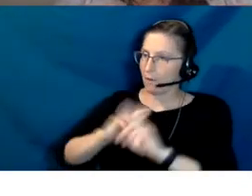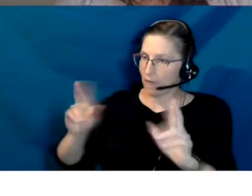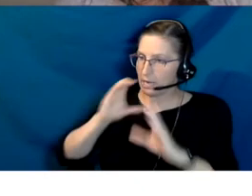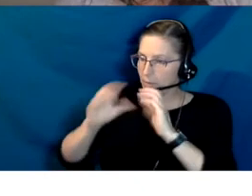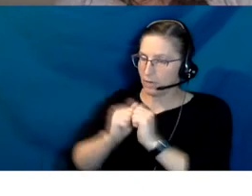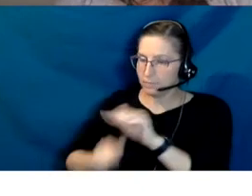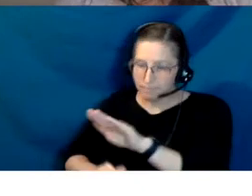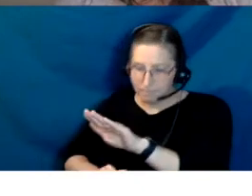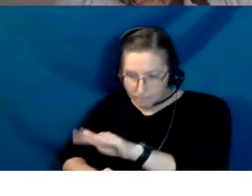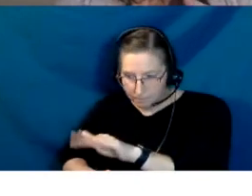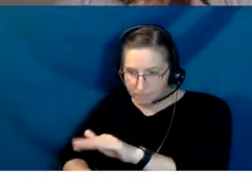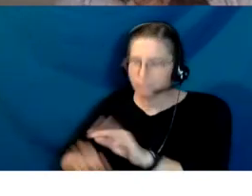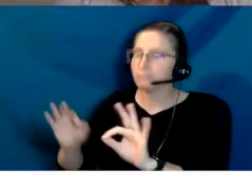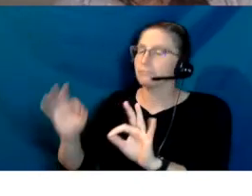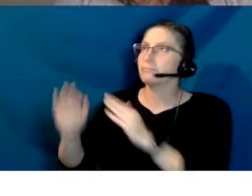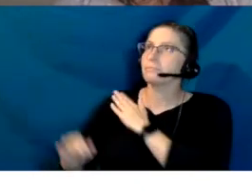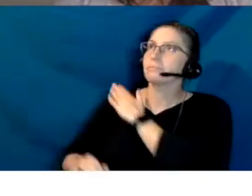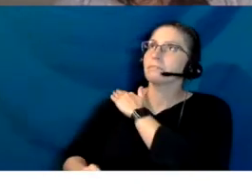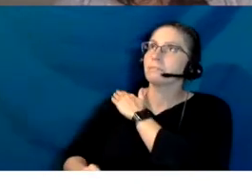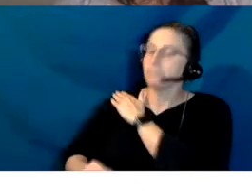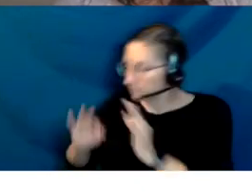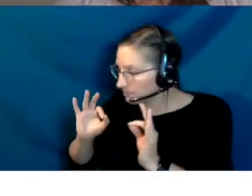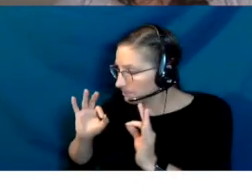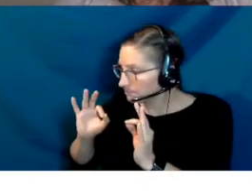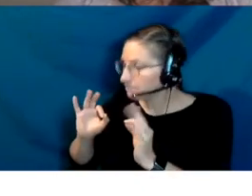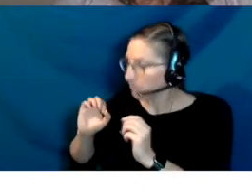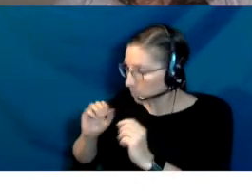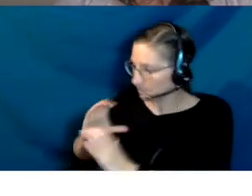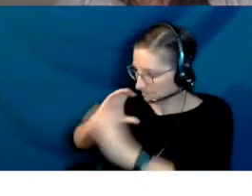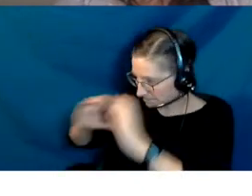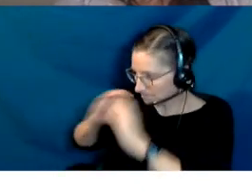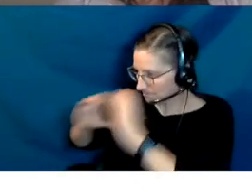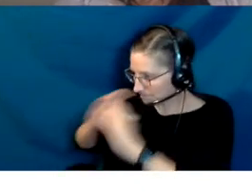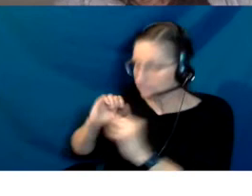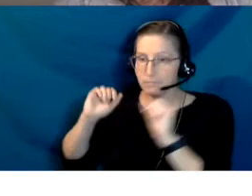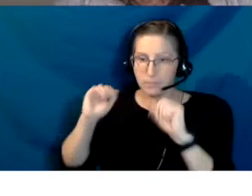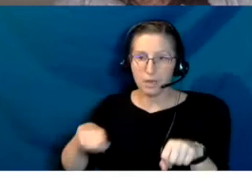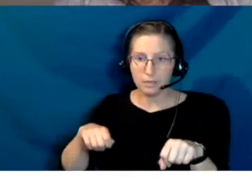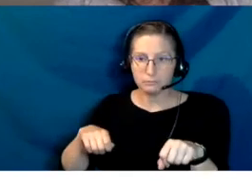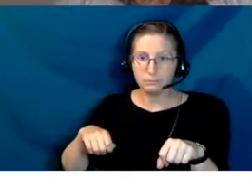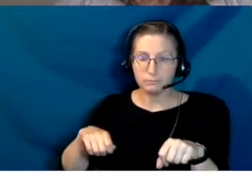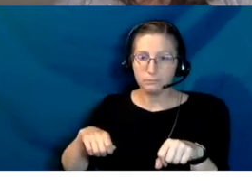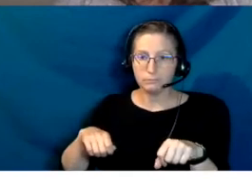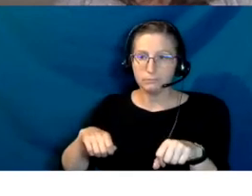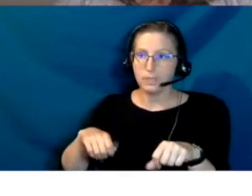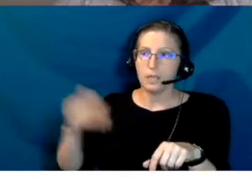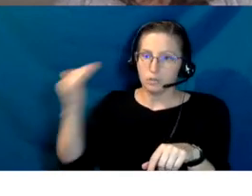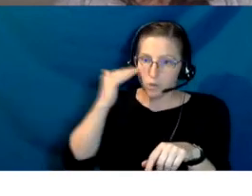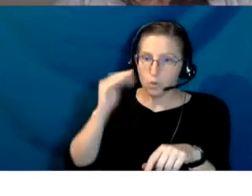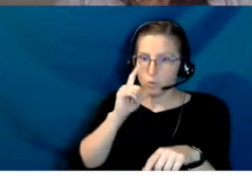conversation with. It also might include tactile sign language, it might include haptics, or